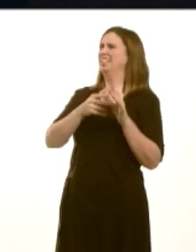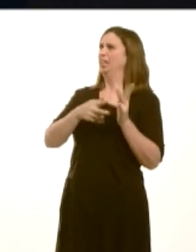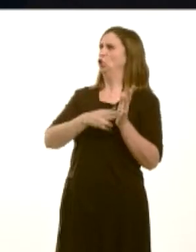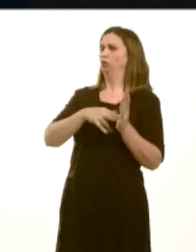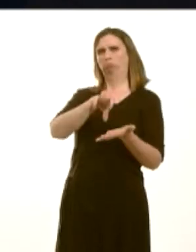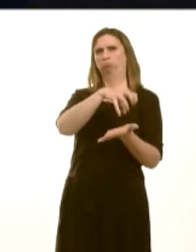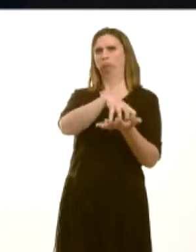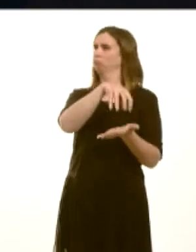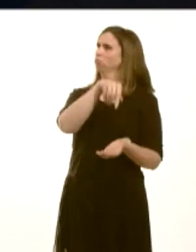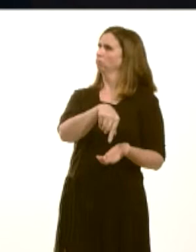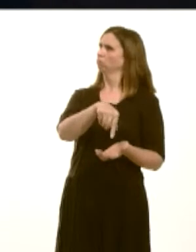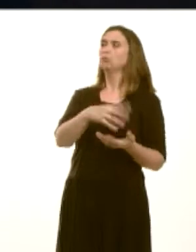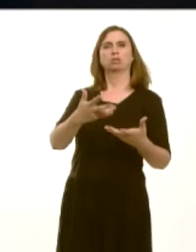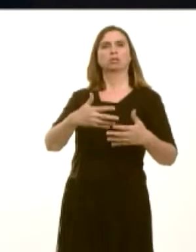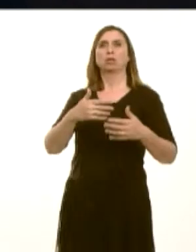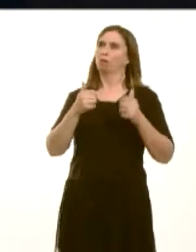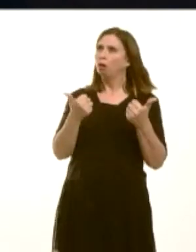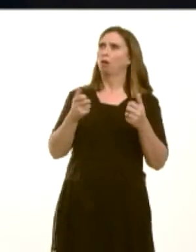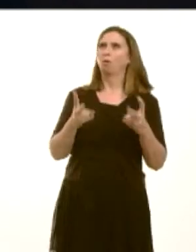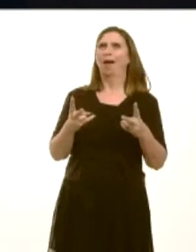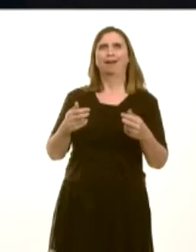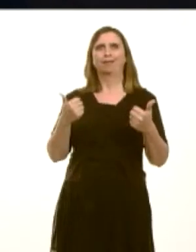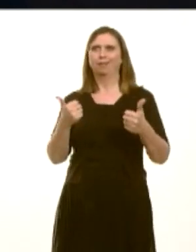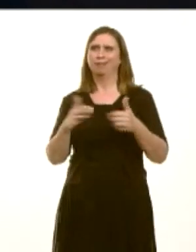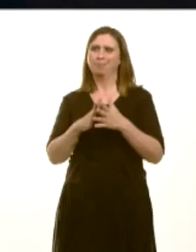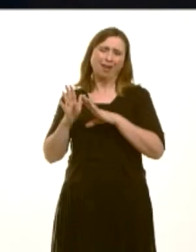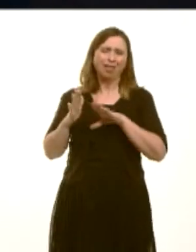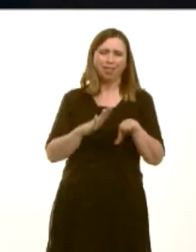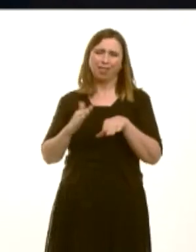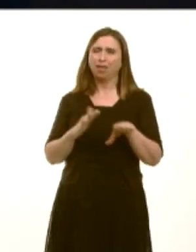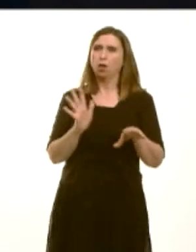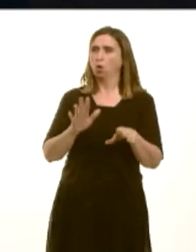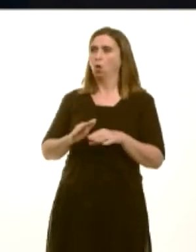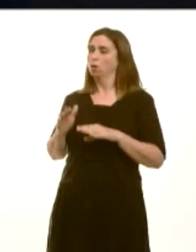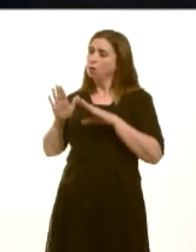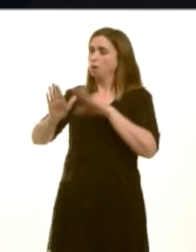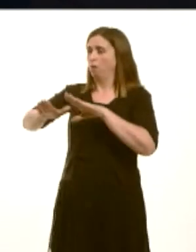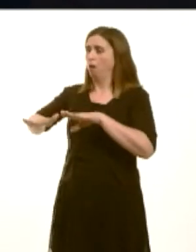in a sustainable way. In that context, First Minister, will you recommit to working with